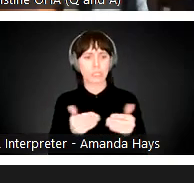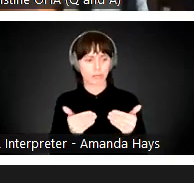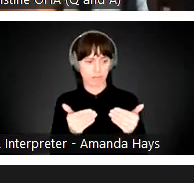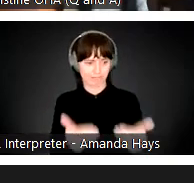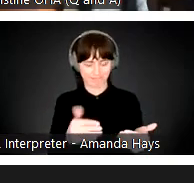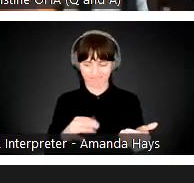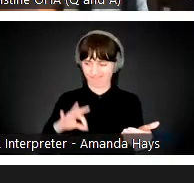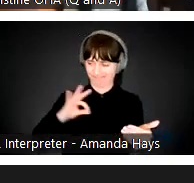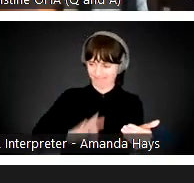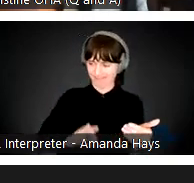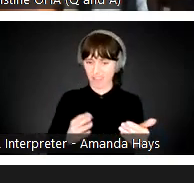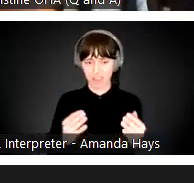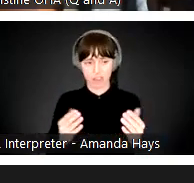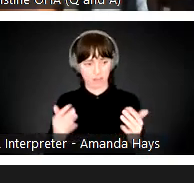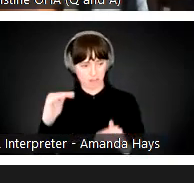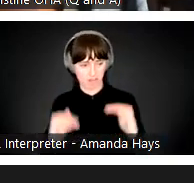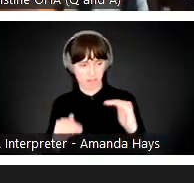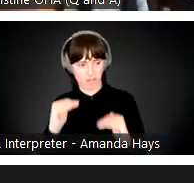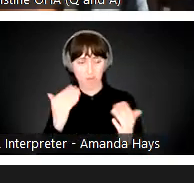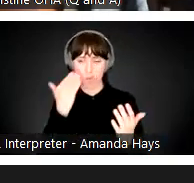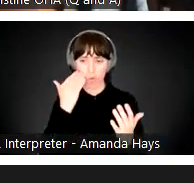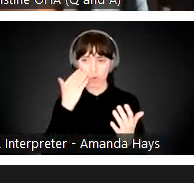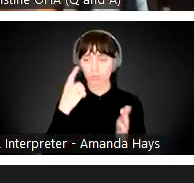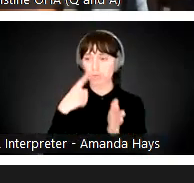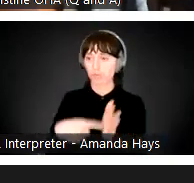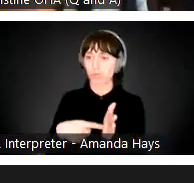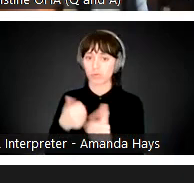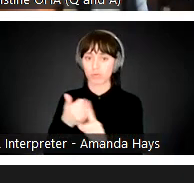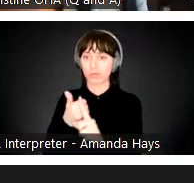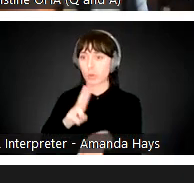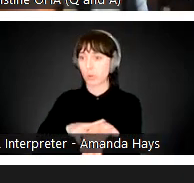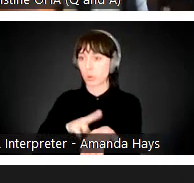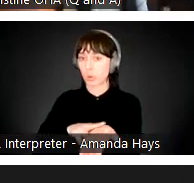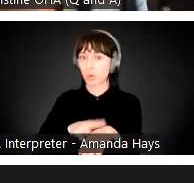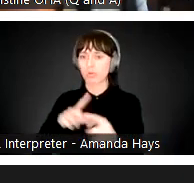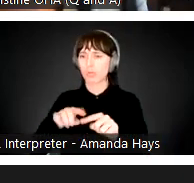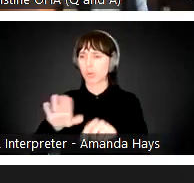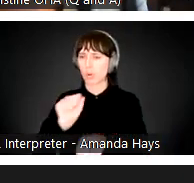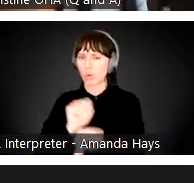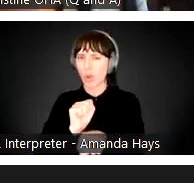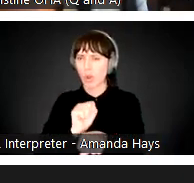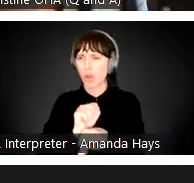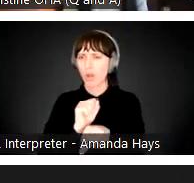community high enough that you really- is your job, are you like, a nurse? Are you whatever? And I think that's the decision